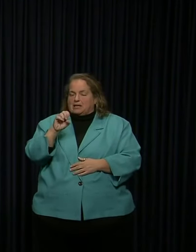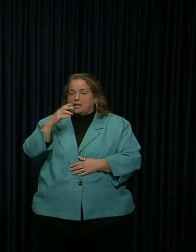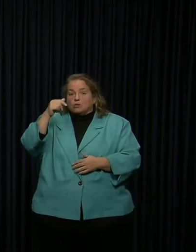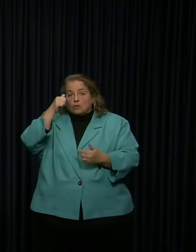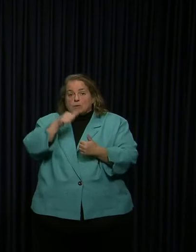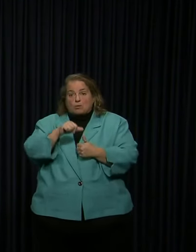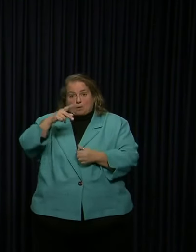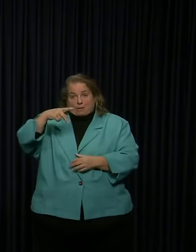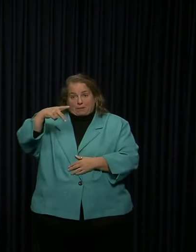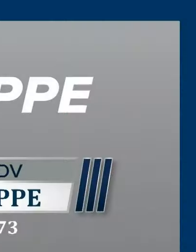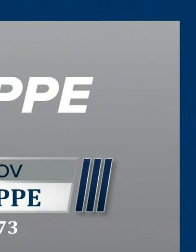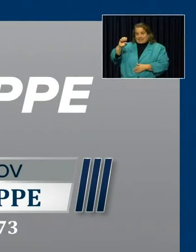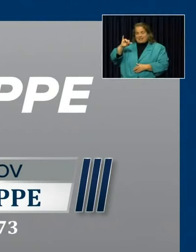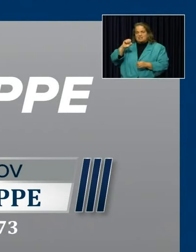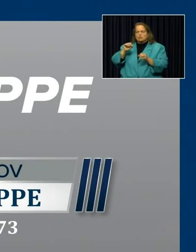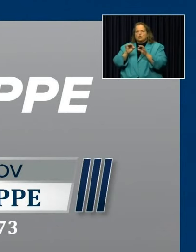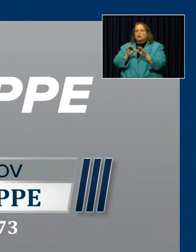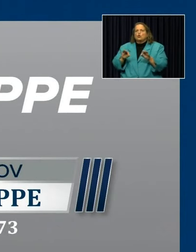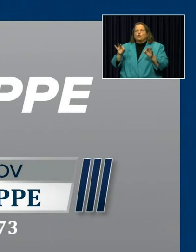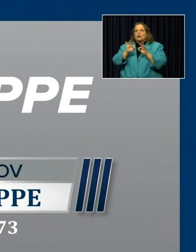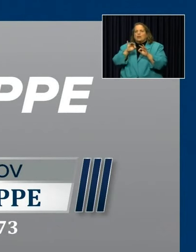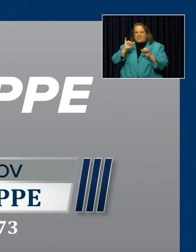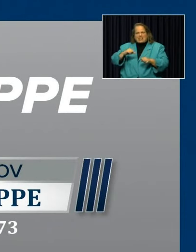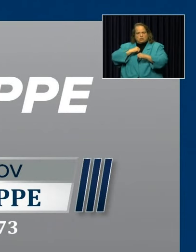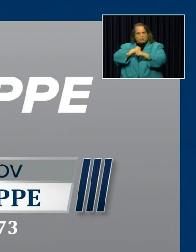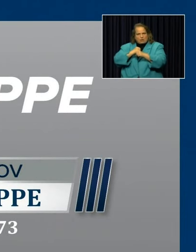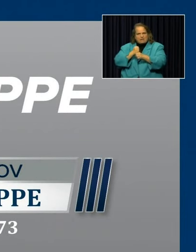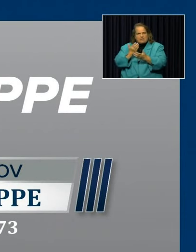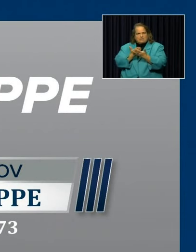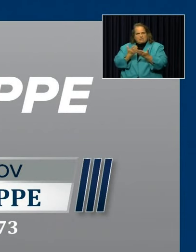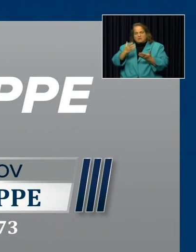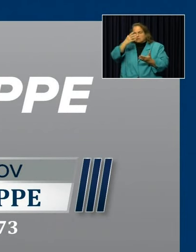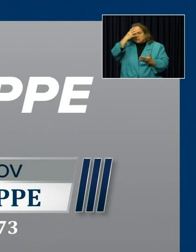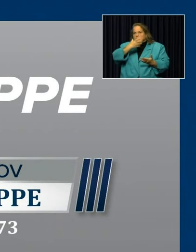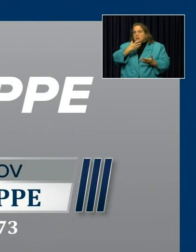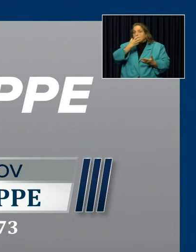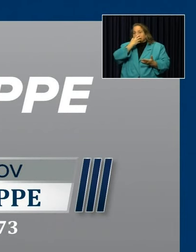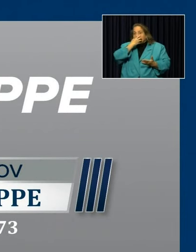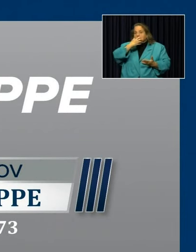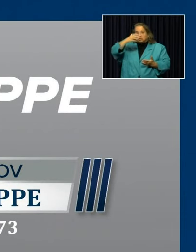JUST TO LIST A COUPLE AND THEN